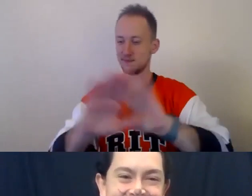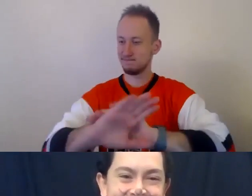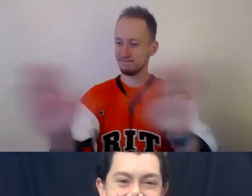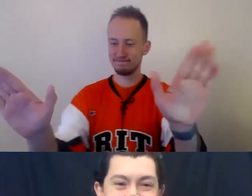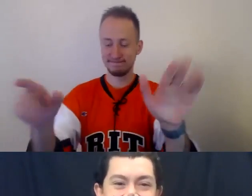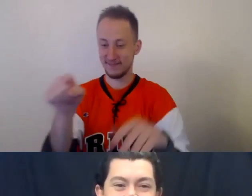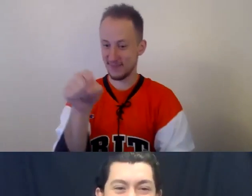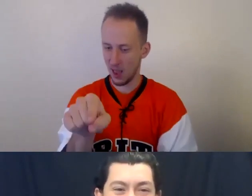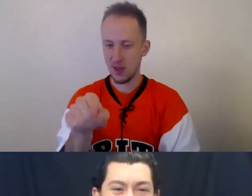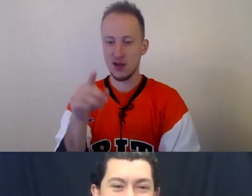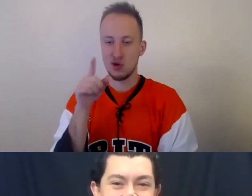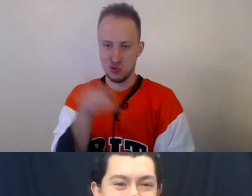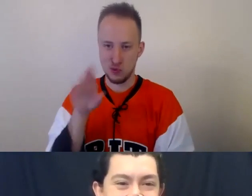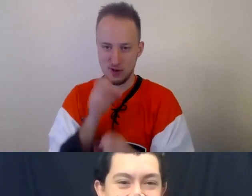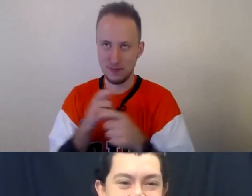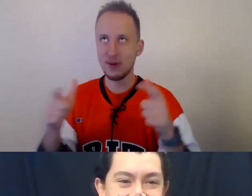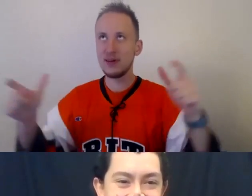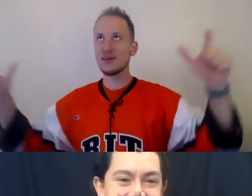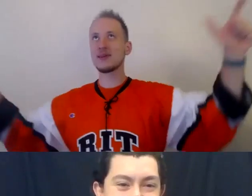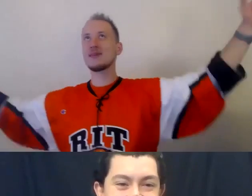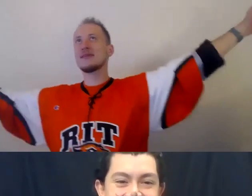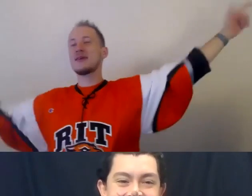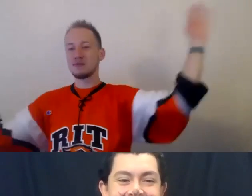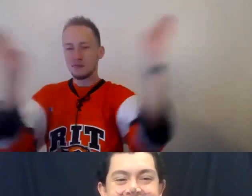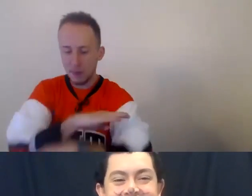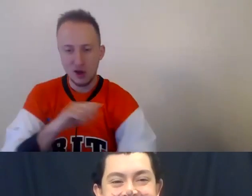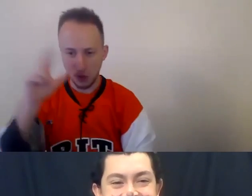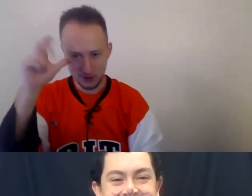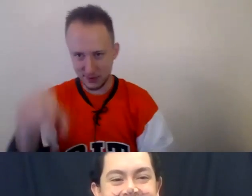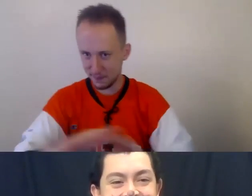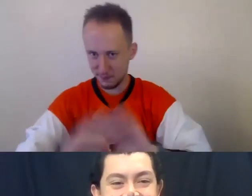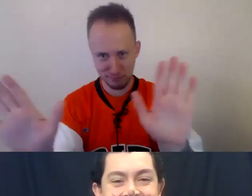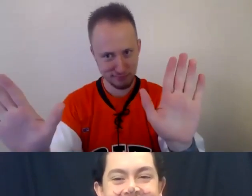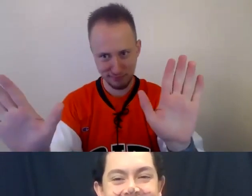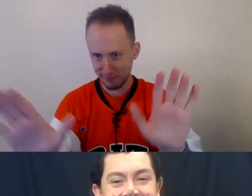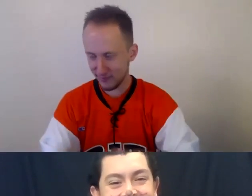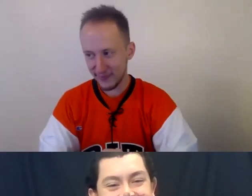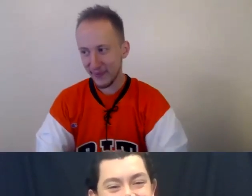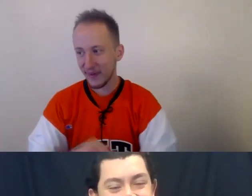Matt: Whoo! You would be in bigggggggggg trouble if you did that one. Don’t listen to that advice!